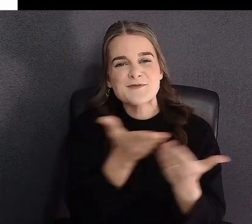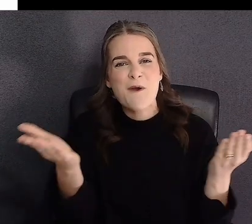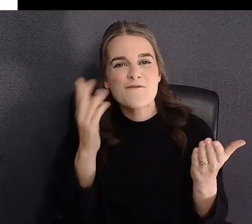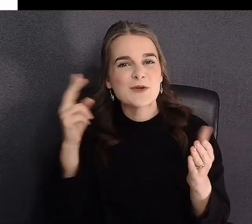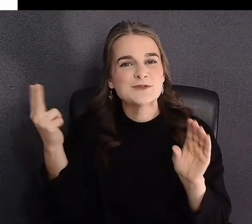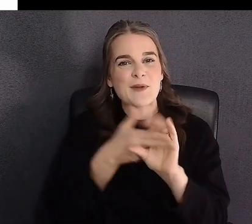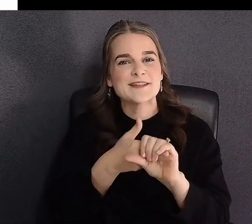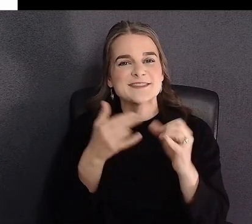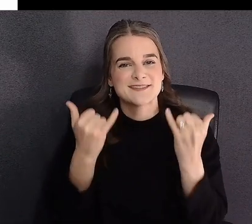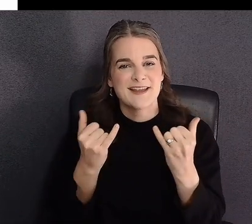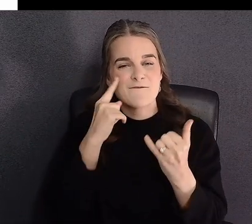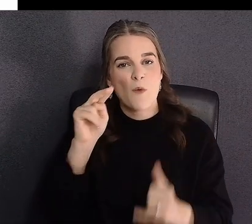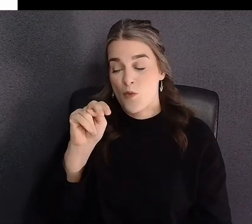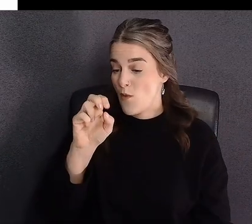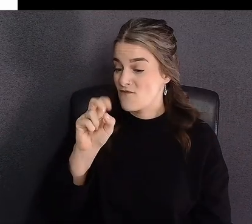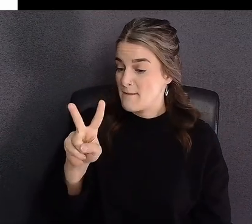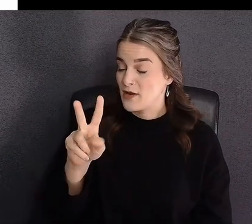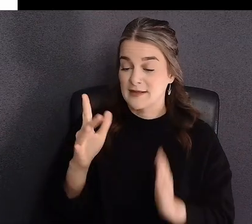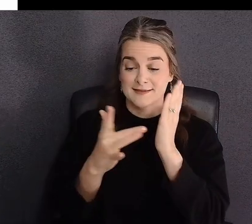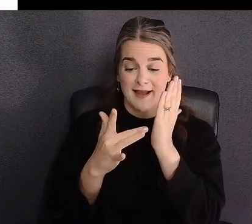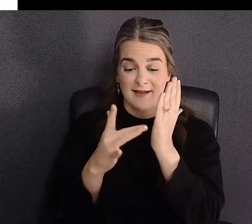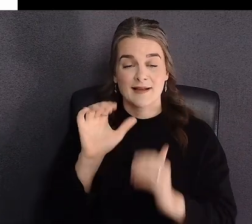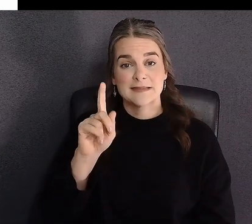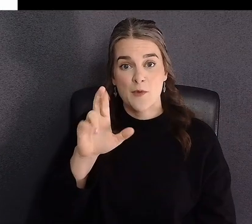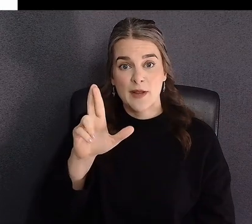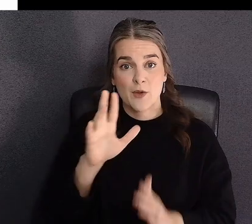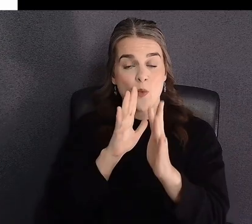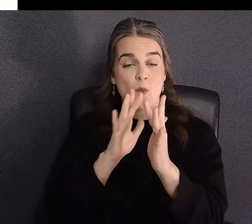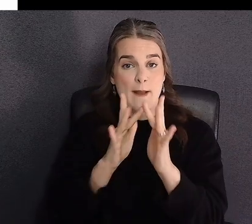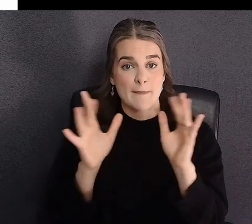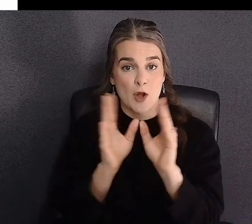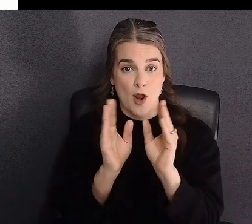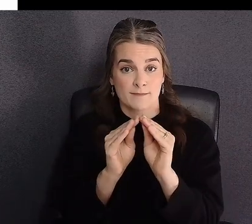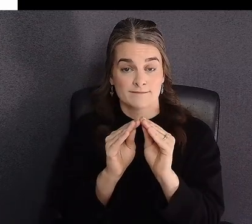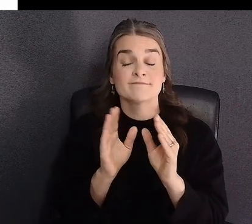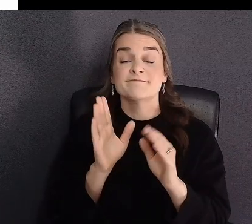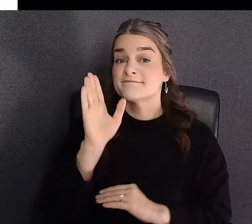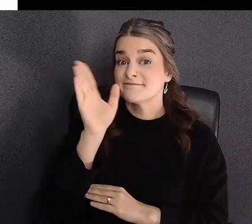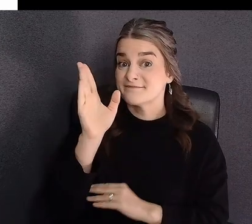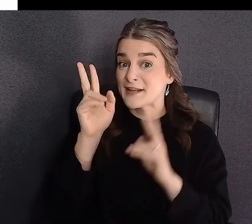all for joining us today for the November Tech Accelerator Webinar. Our presentation topic this month